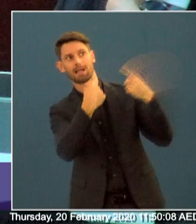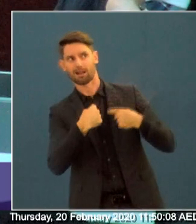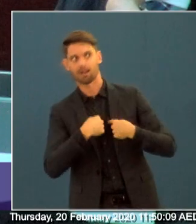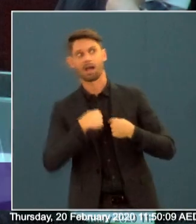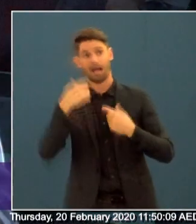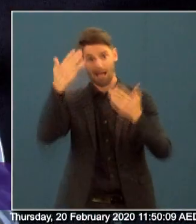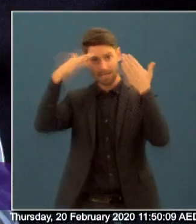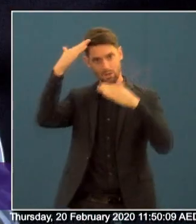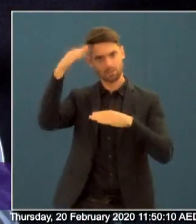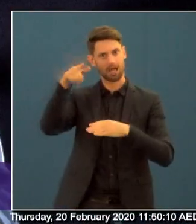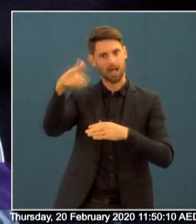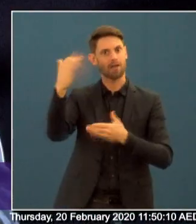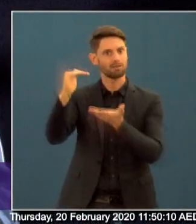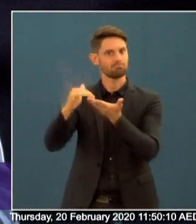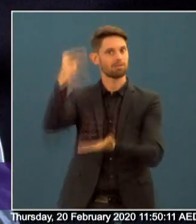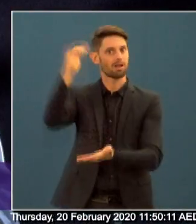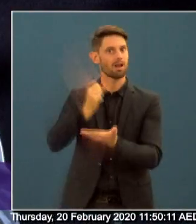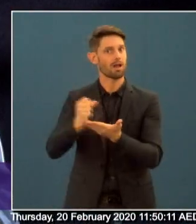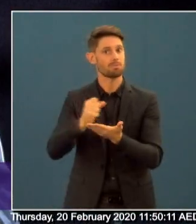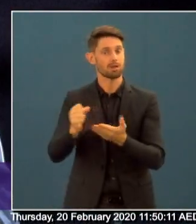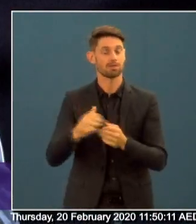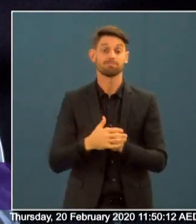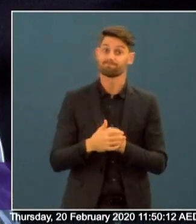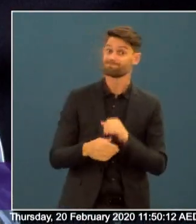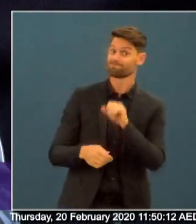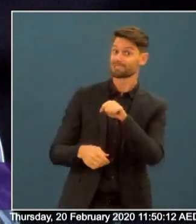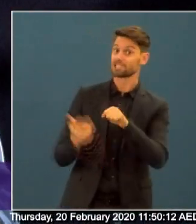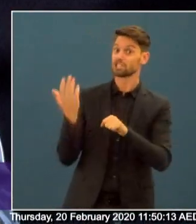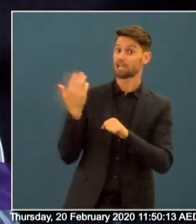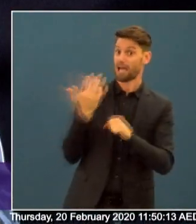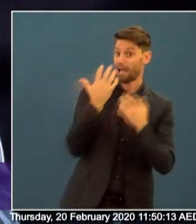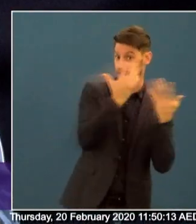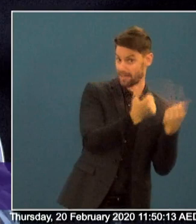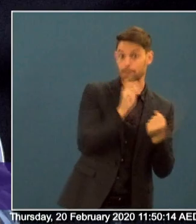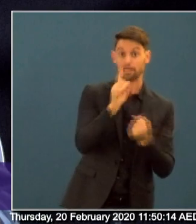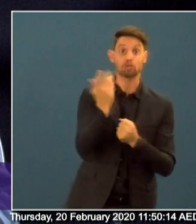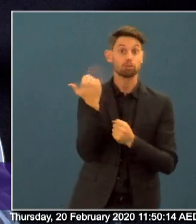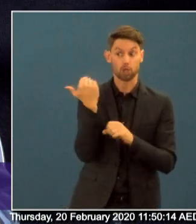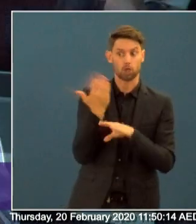That's right, though we do have some more recent information from Australia that may be relevant. Okay.